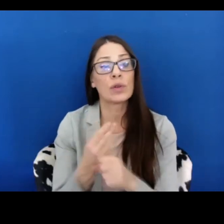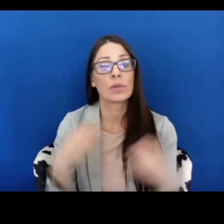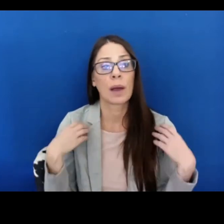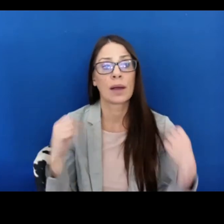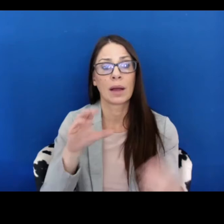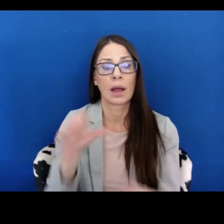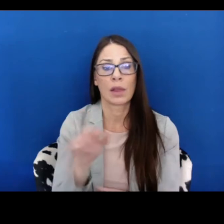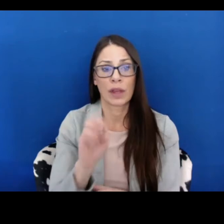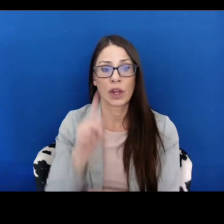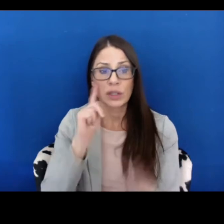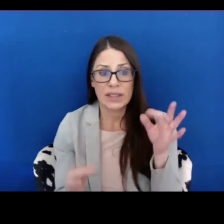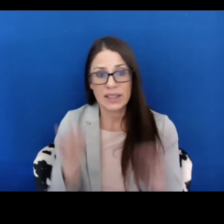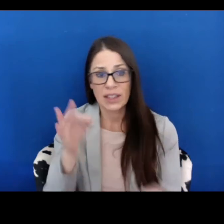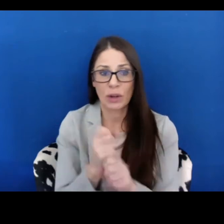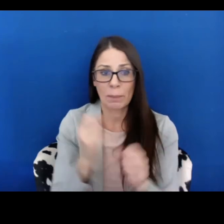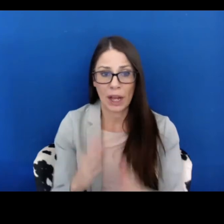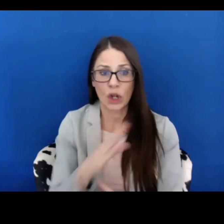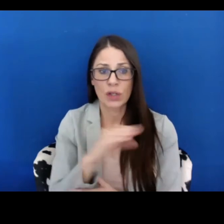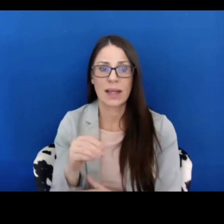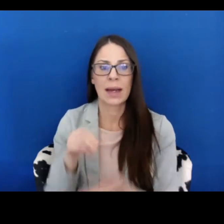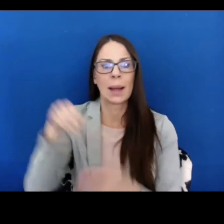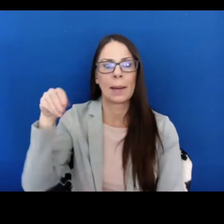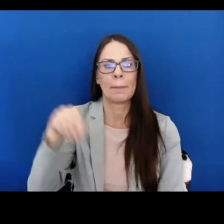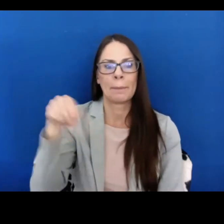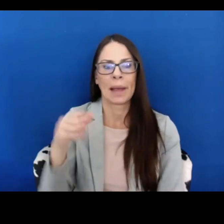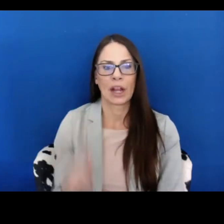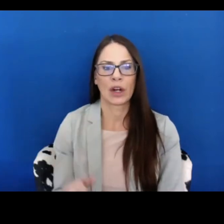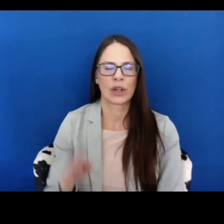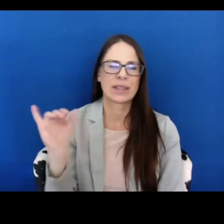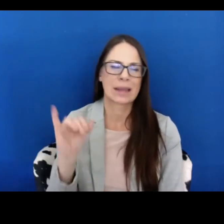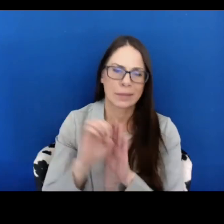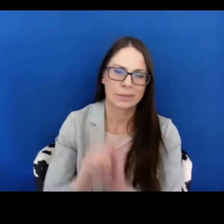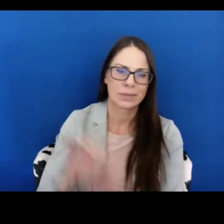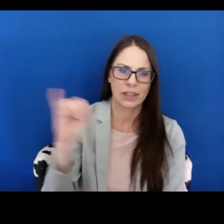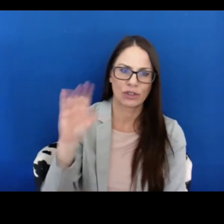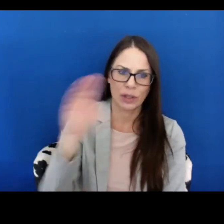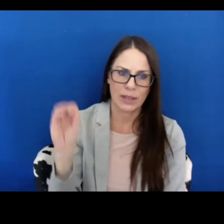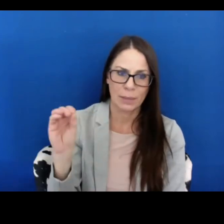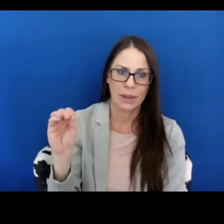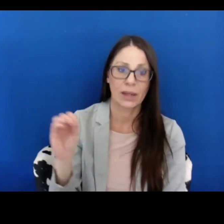decision makers and payers, like insurance companies or to provide guidelines and triage